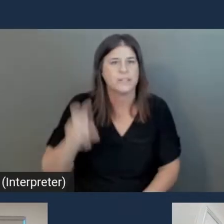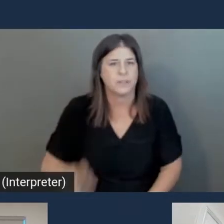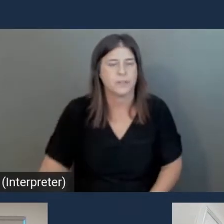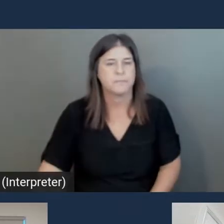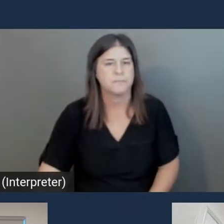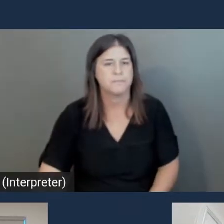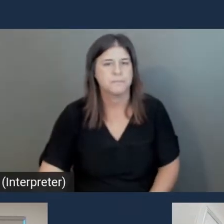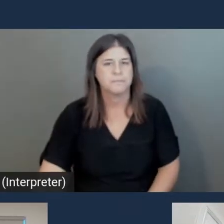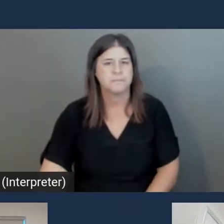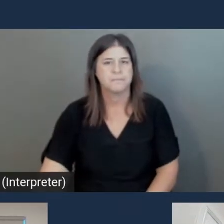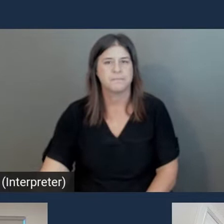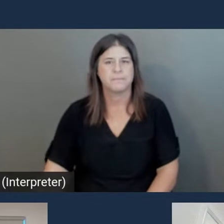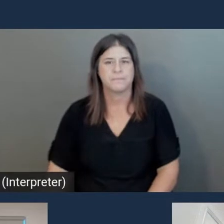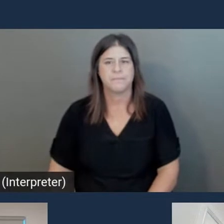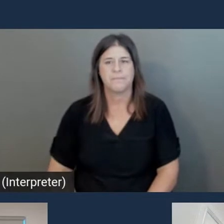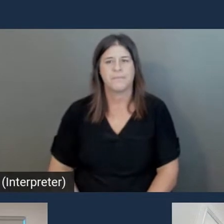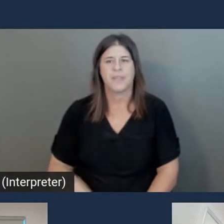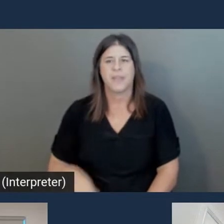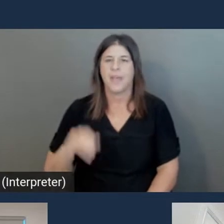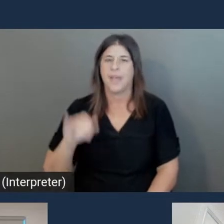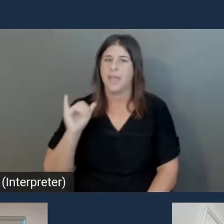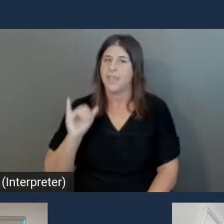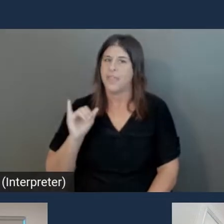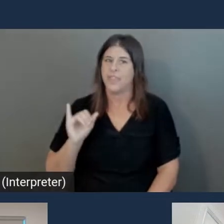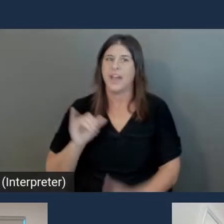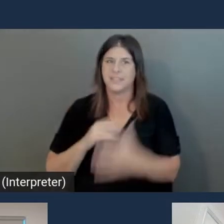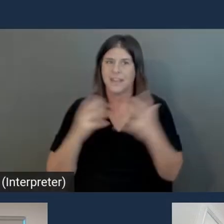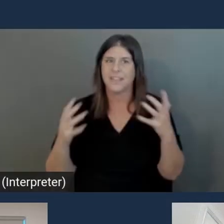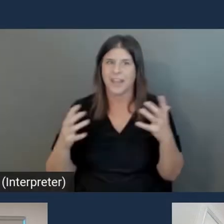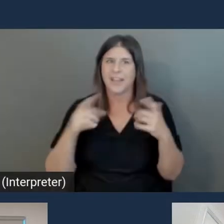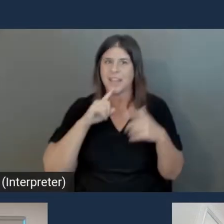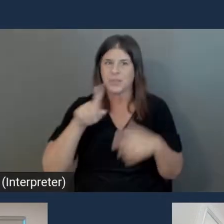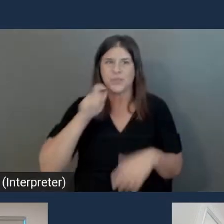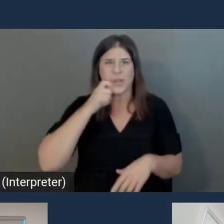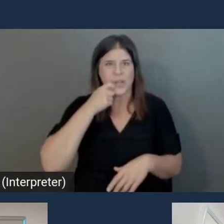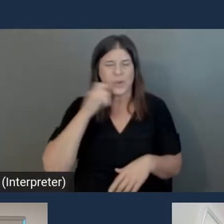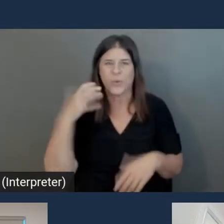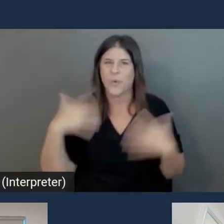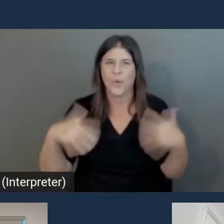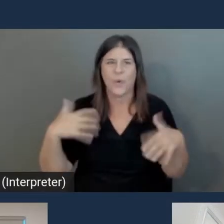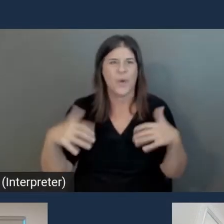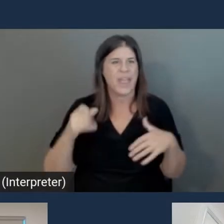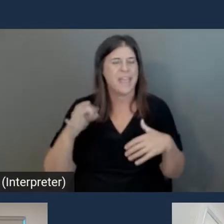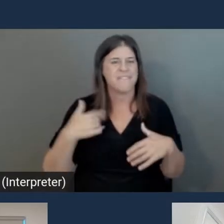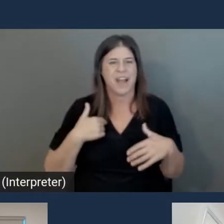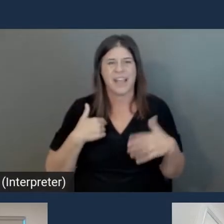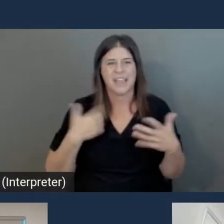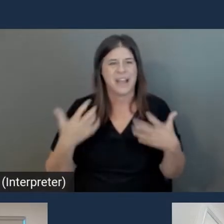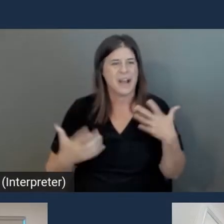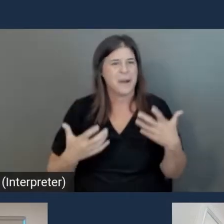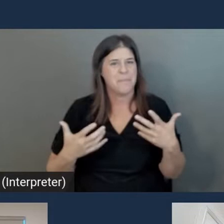That was a lot and that's really cool. Like, if I can